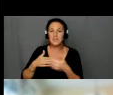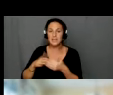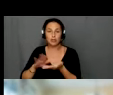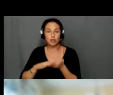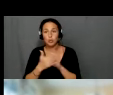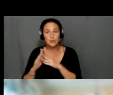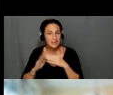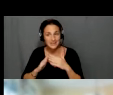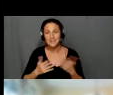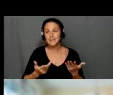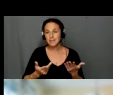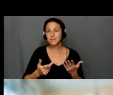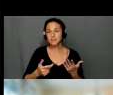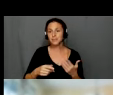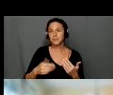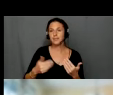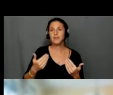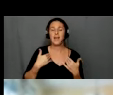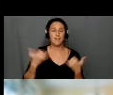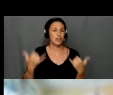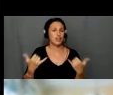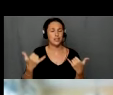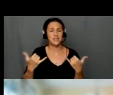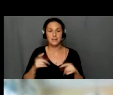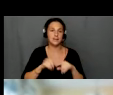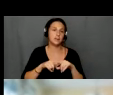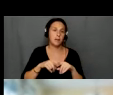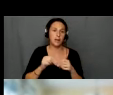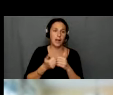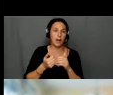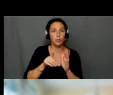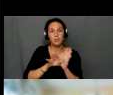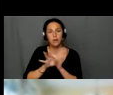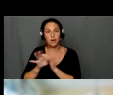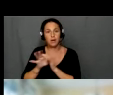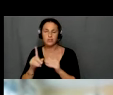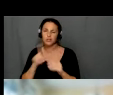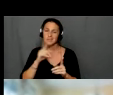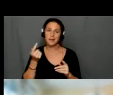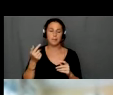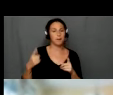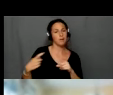So you know there's there's currently there's depending how you count it, and it's little complicated.